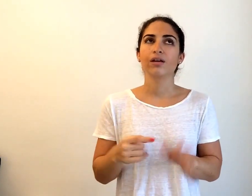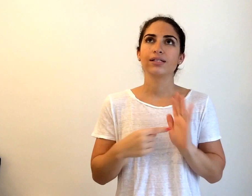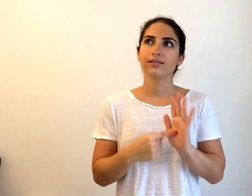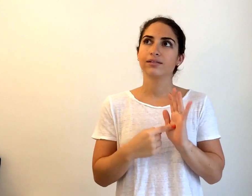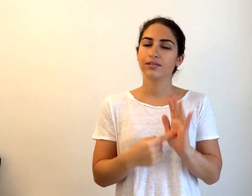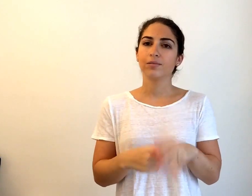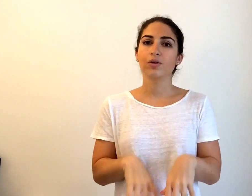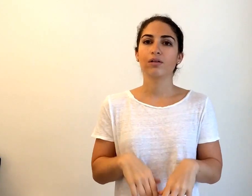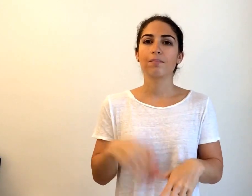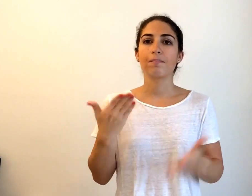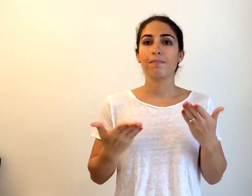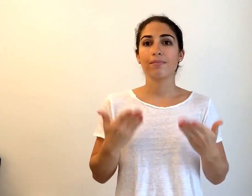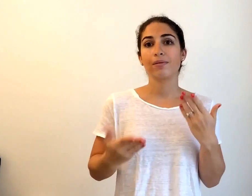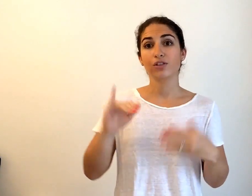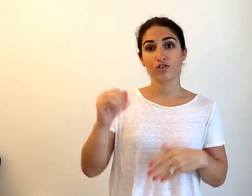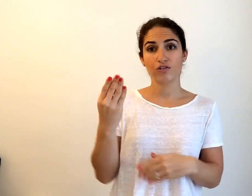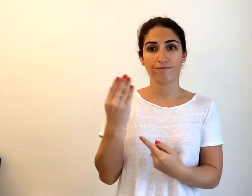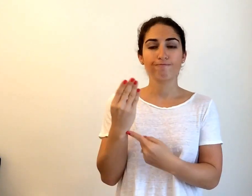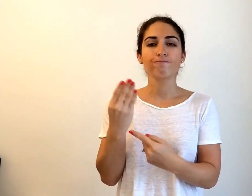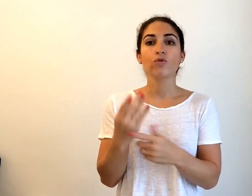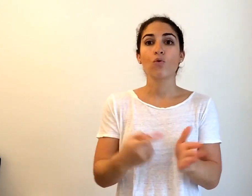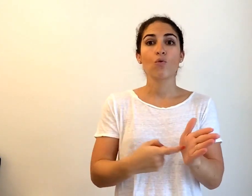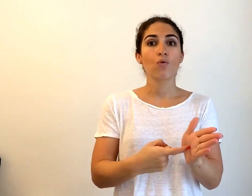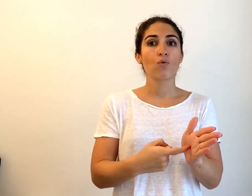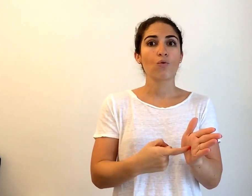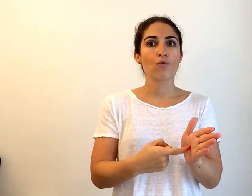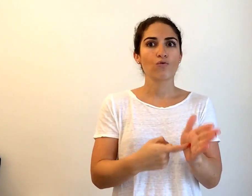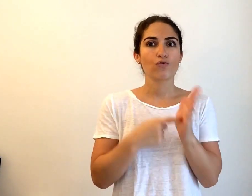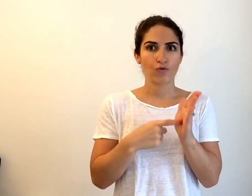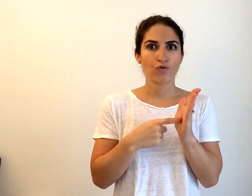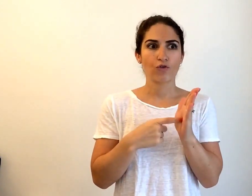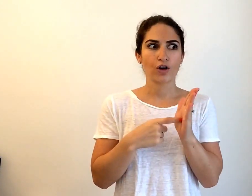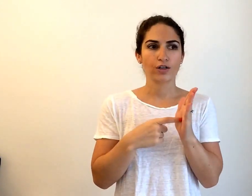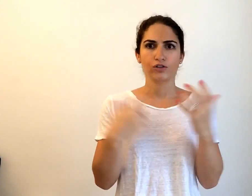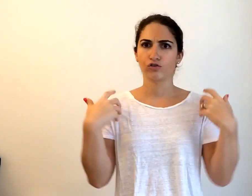For example, maybe a job requires